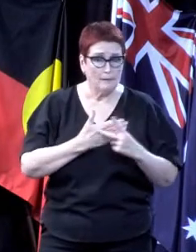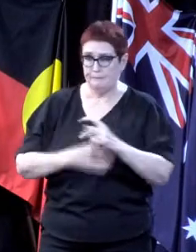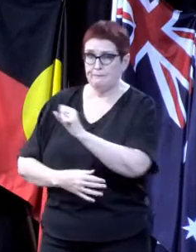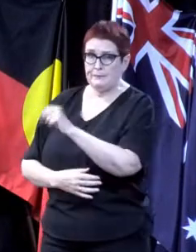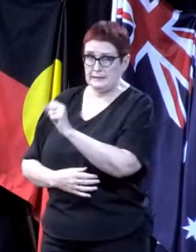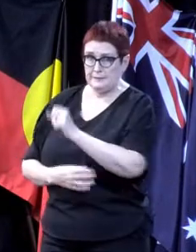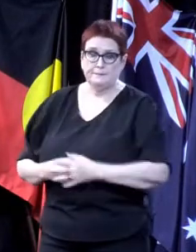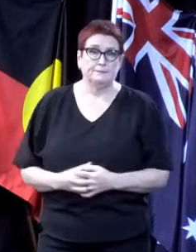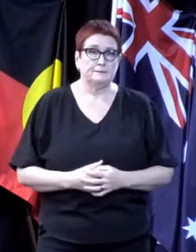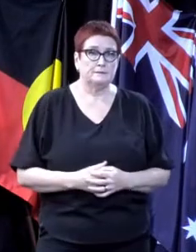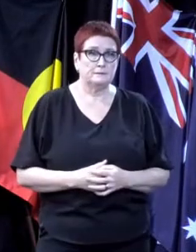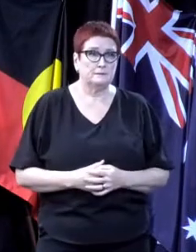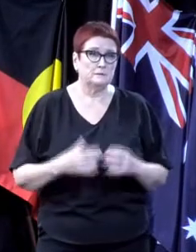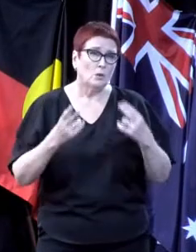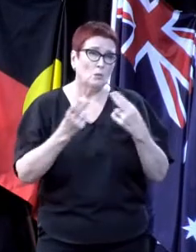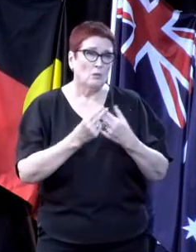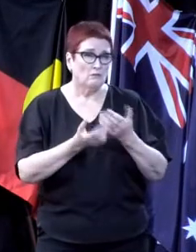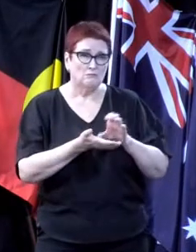And was that with a general allocation in history